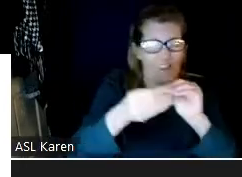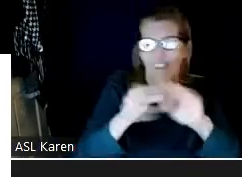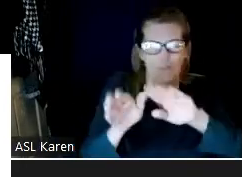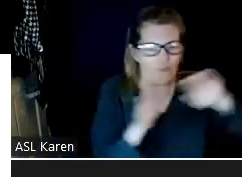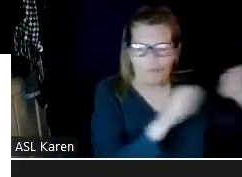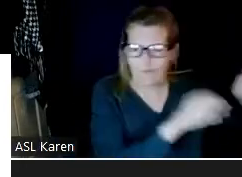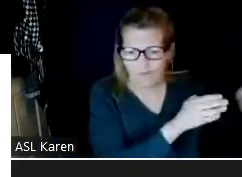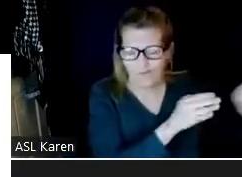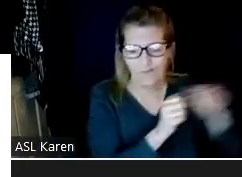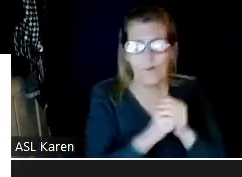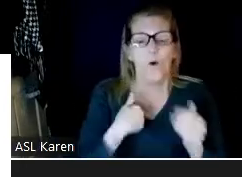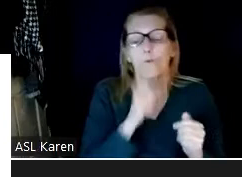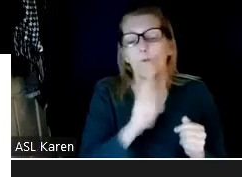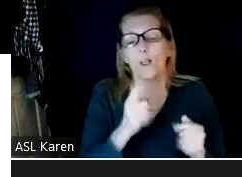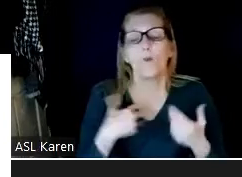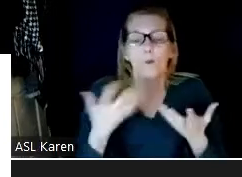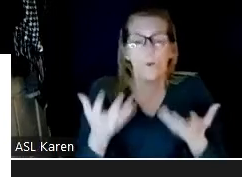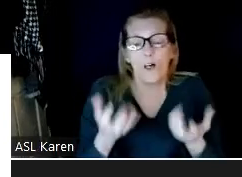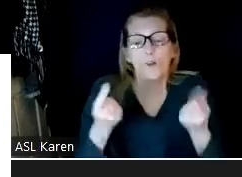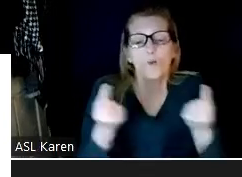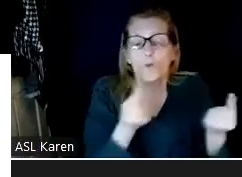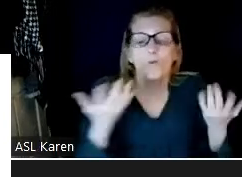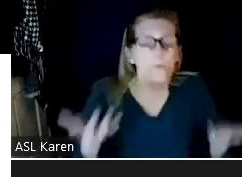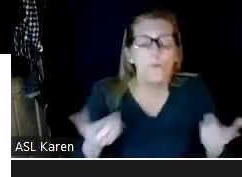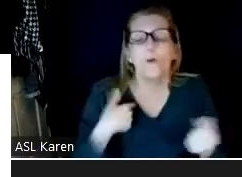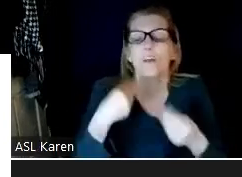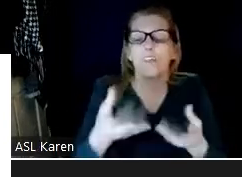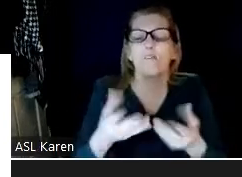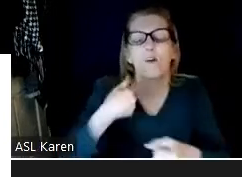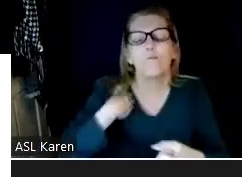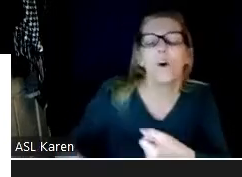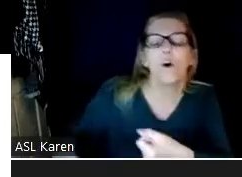15:05:37 Really, what we want to do is to give you a brief overview of the program.